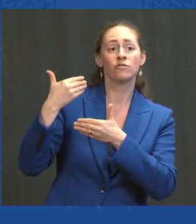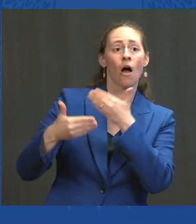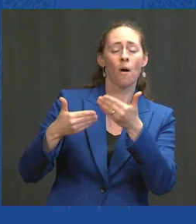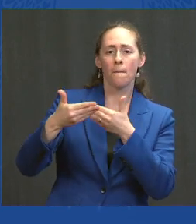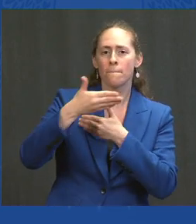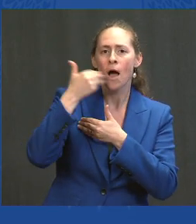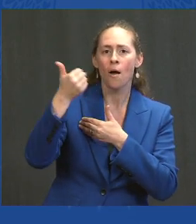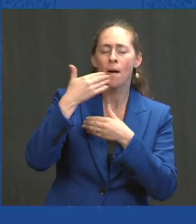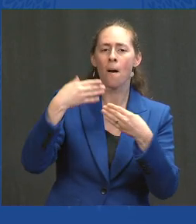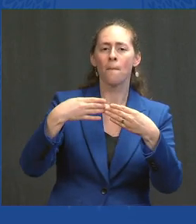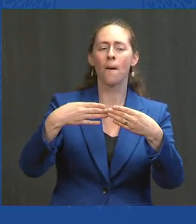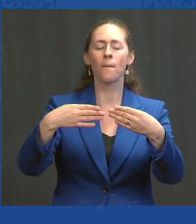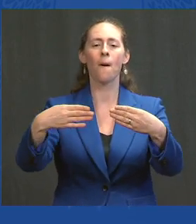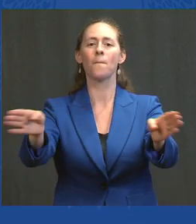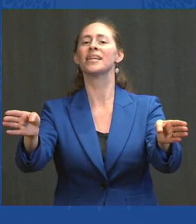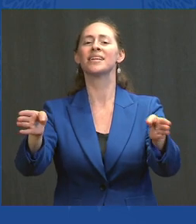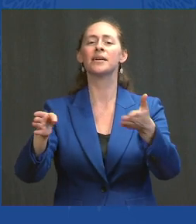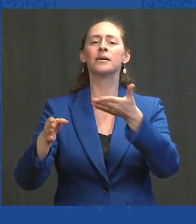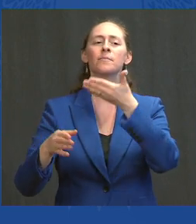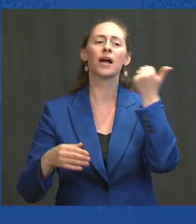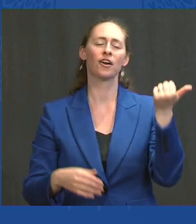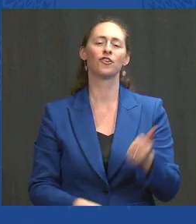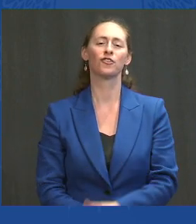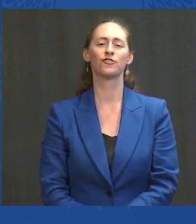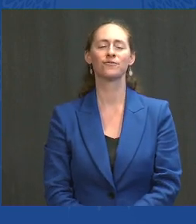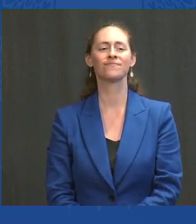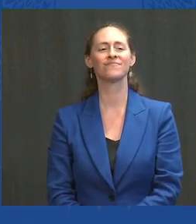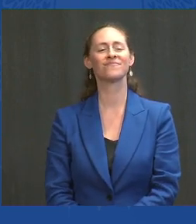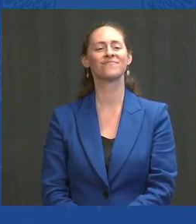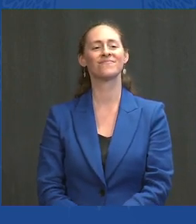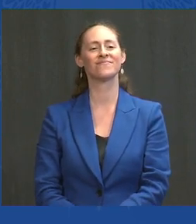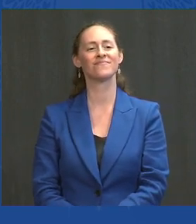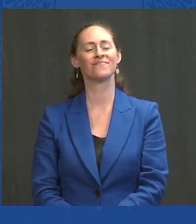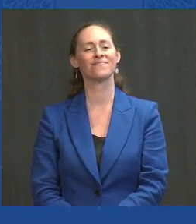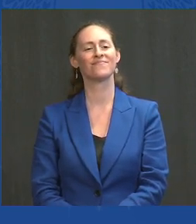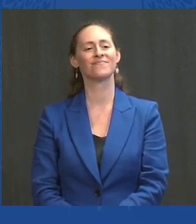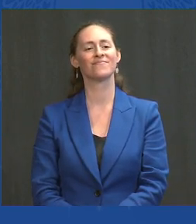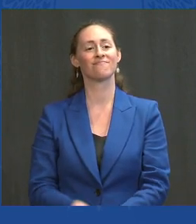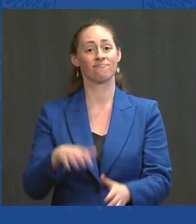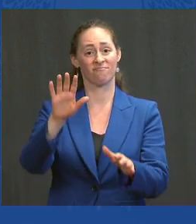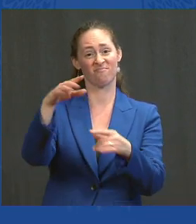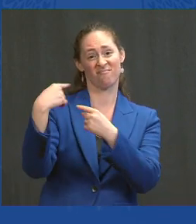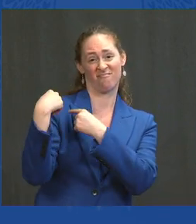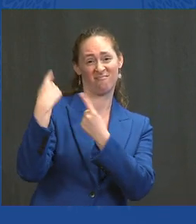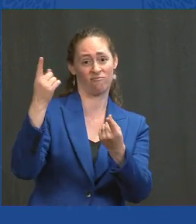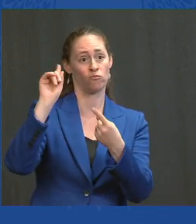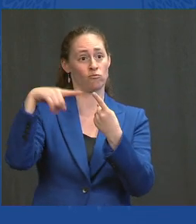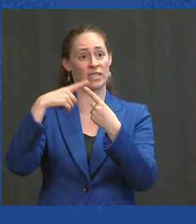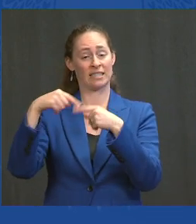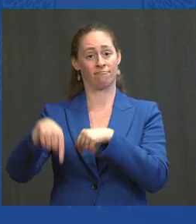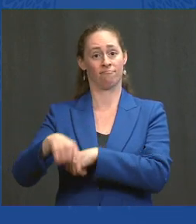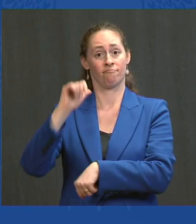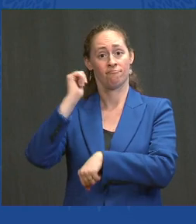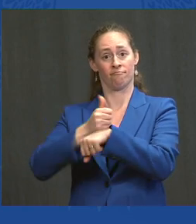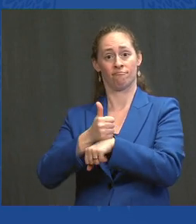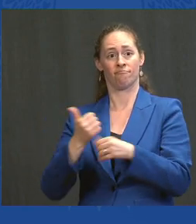as I said, since our nation's founding, the quintessential idea in America has been nurtured and enriched and advanced